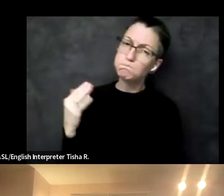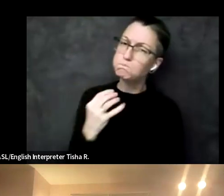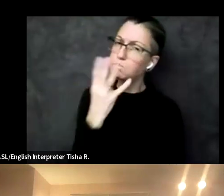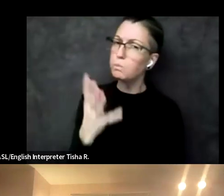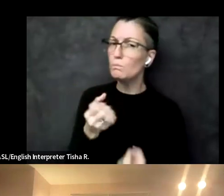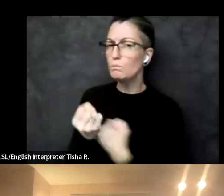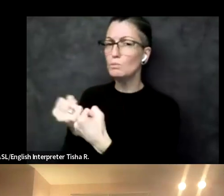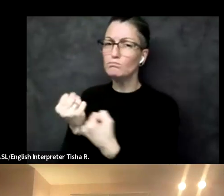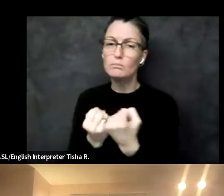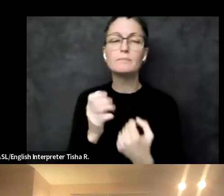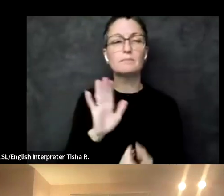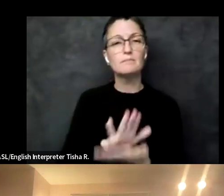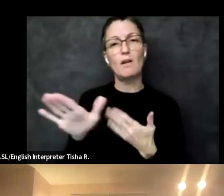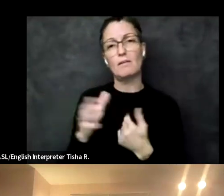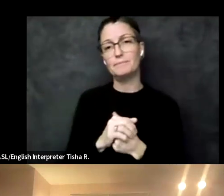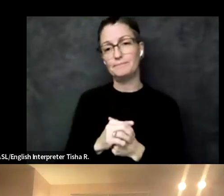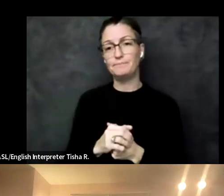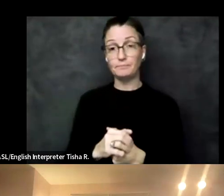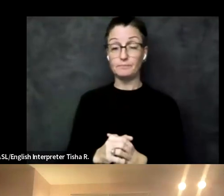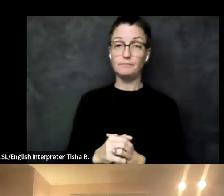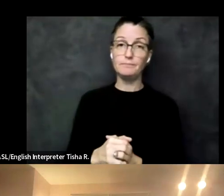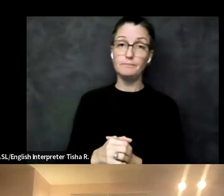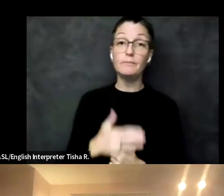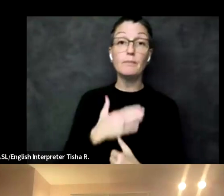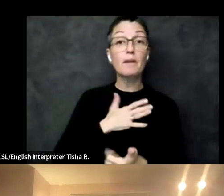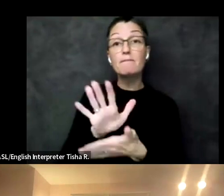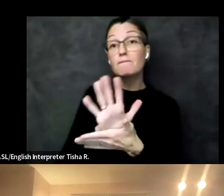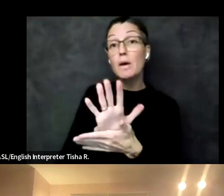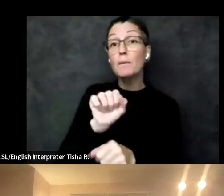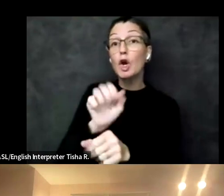because I think I started off my film career within graduate school.